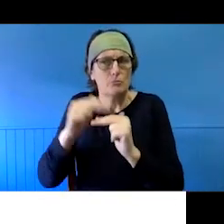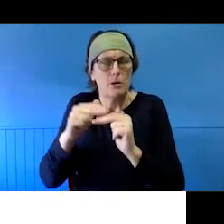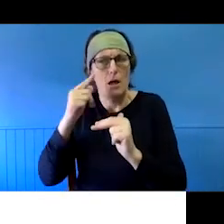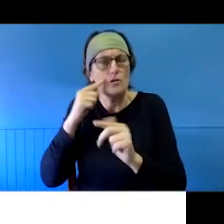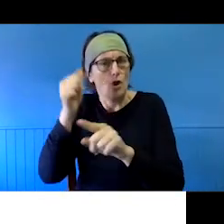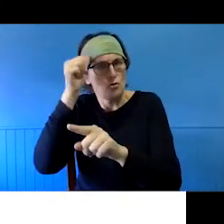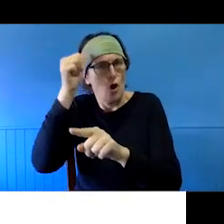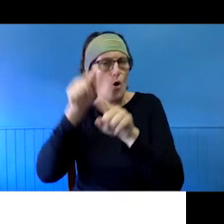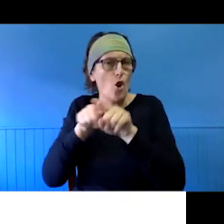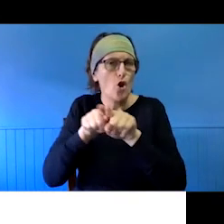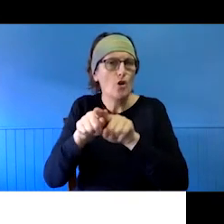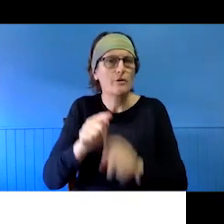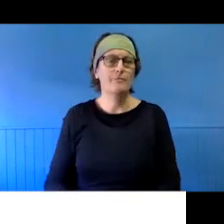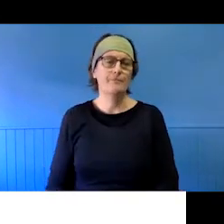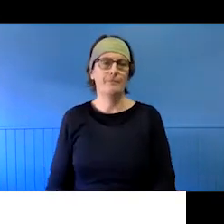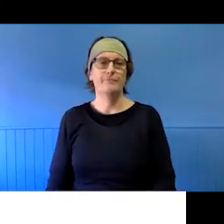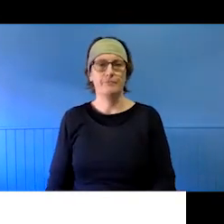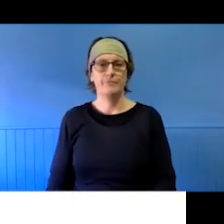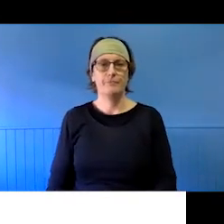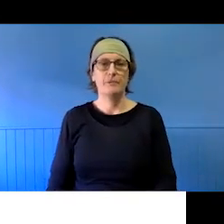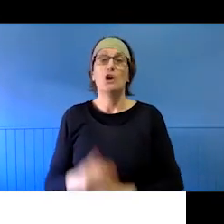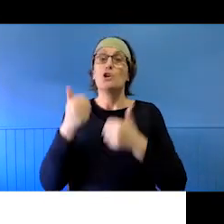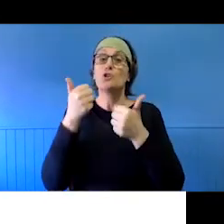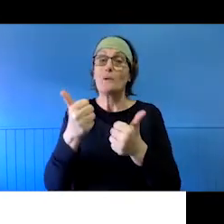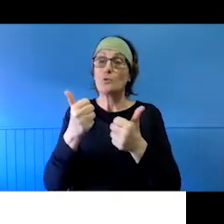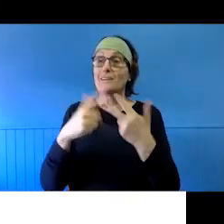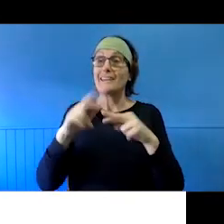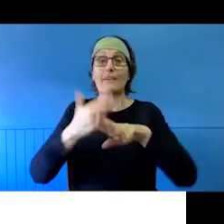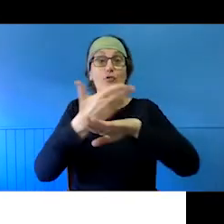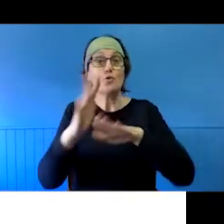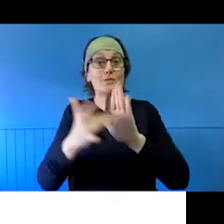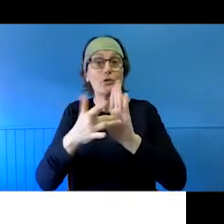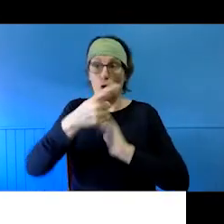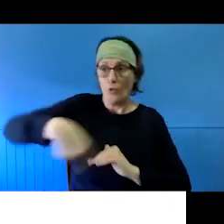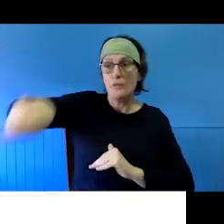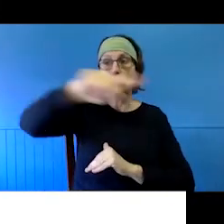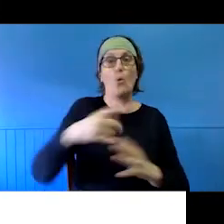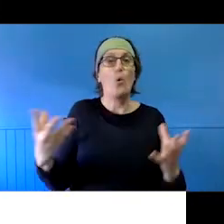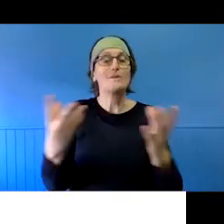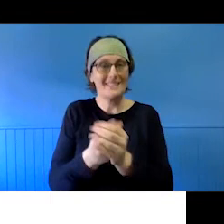It's always good to use the technology together, first, and then ask students to use it individually.